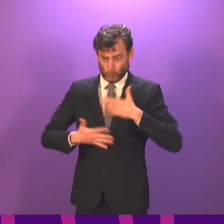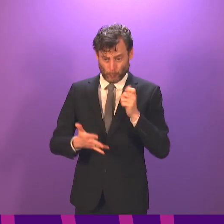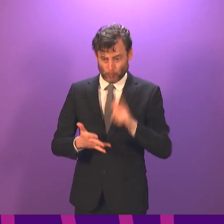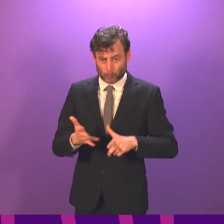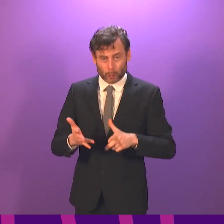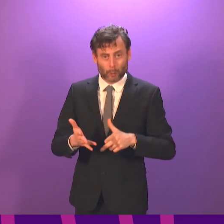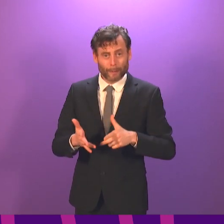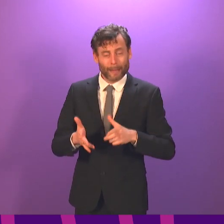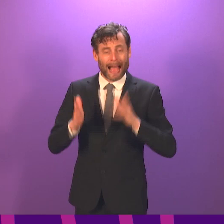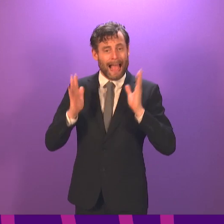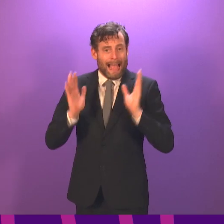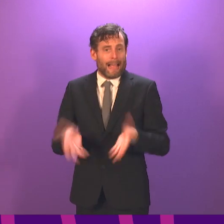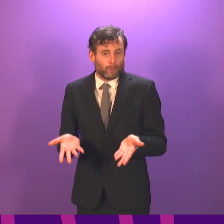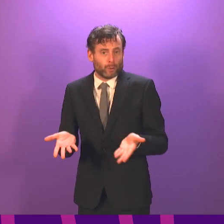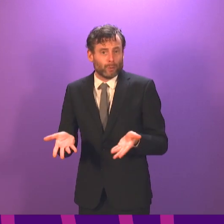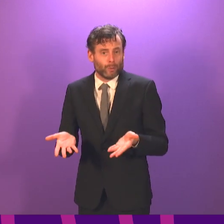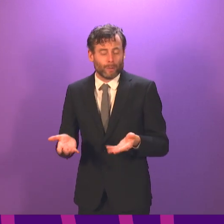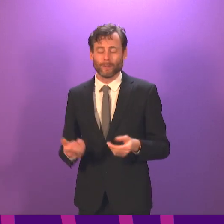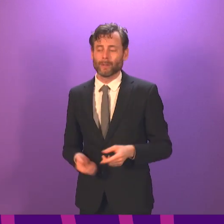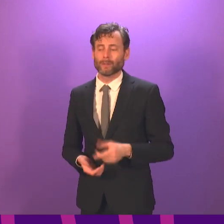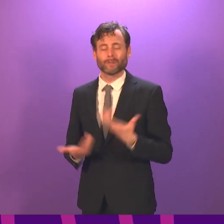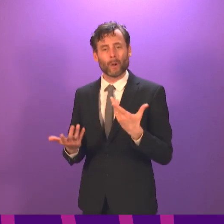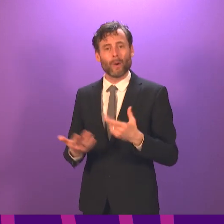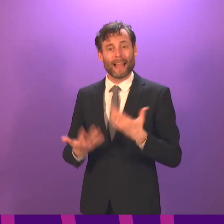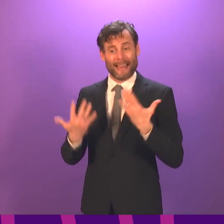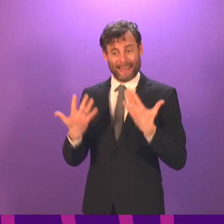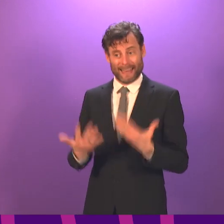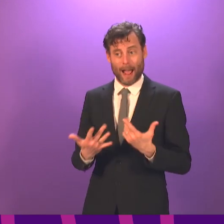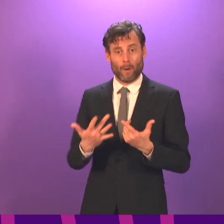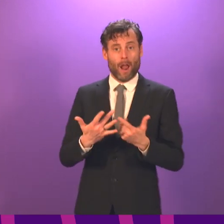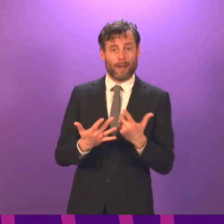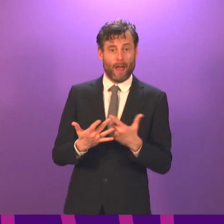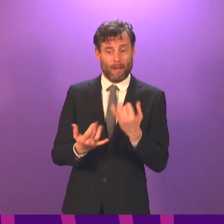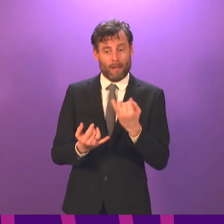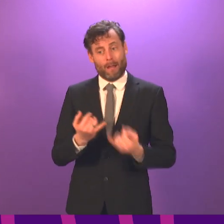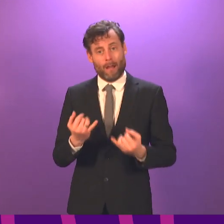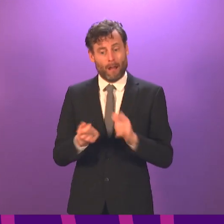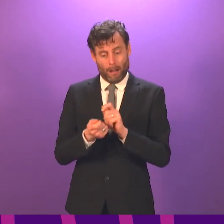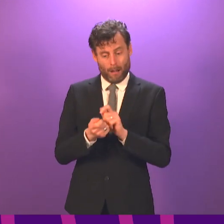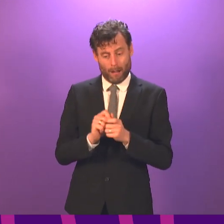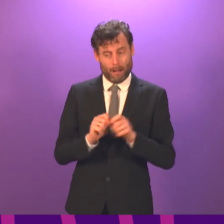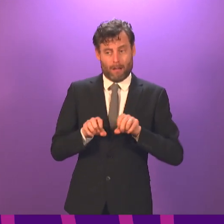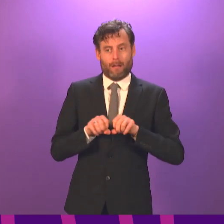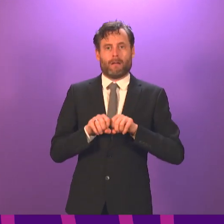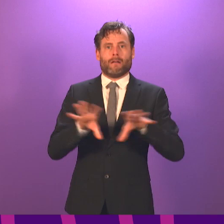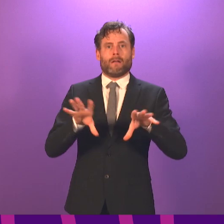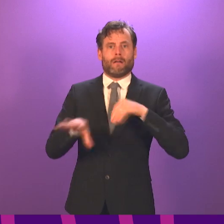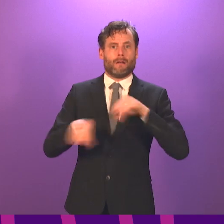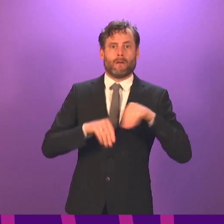As we face the new, more infectious variant, one risk that is materialising is institutional